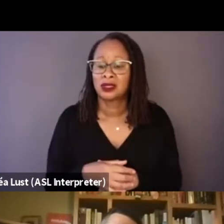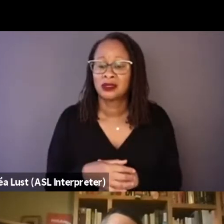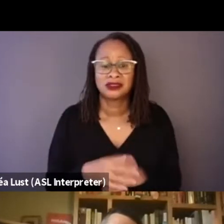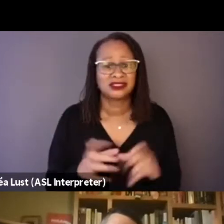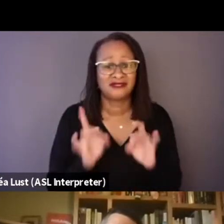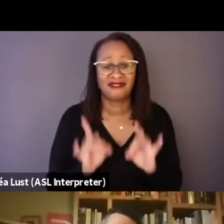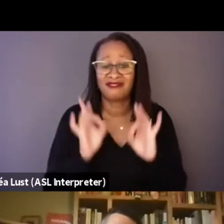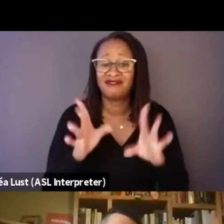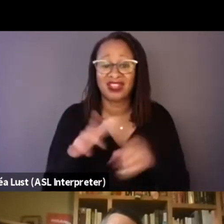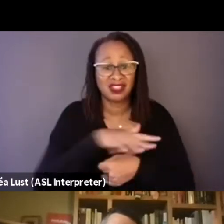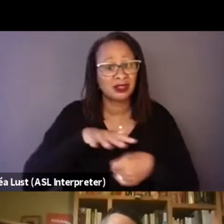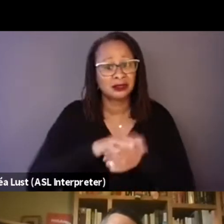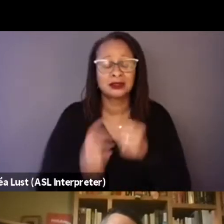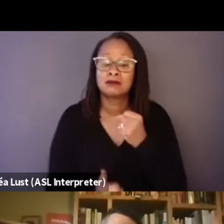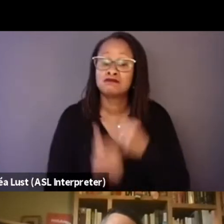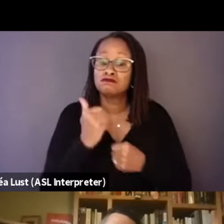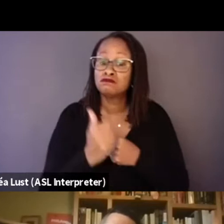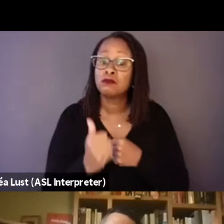it's one of the more dangerous places to be a woman.